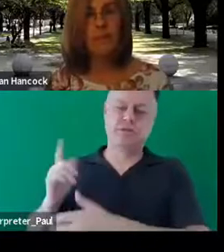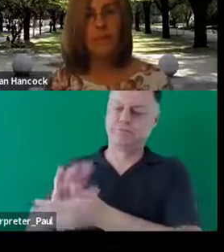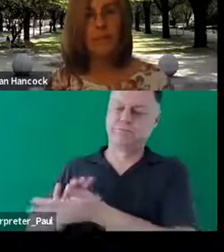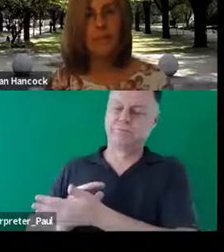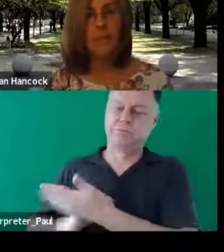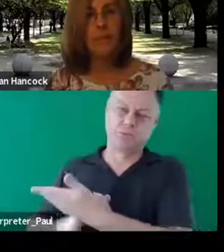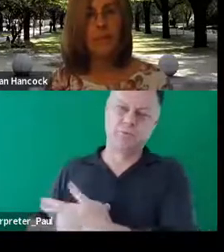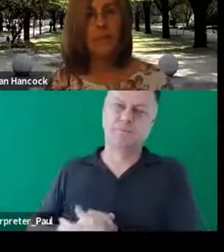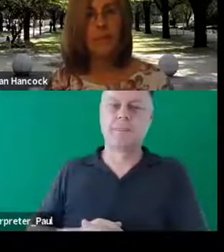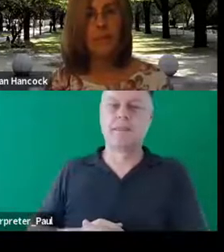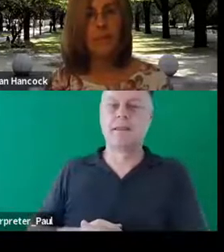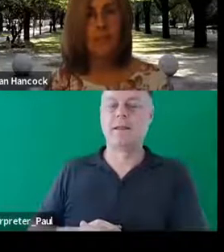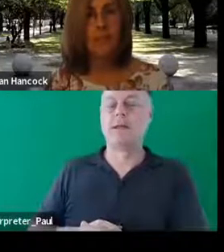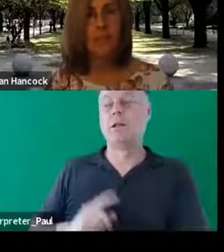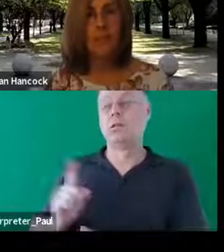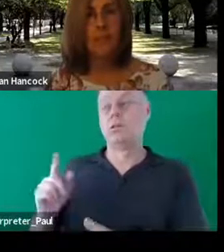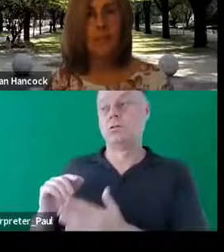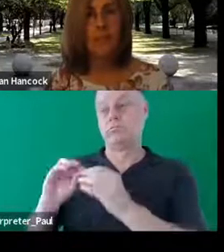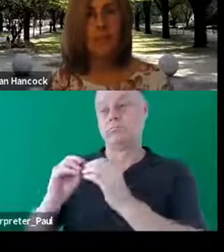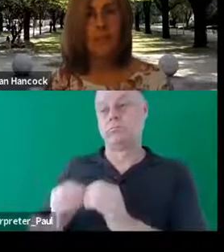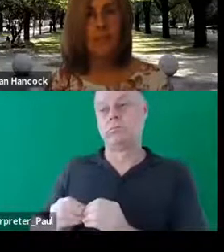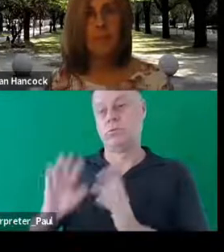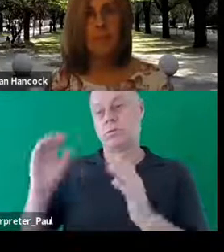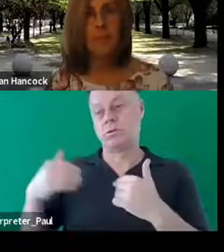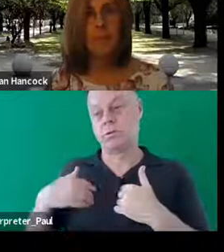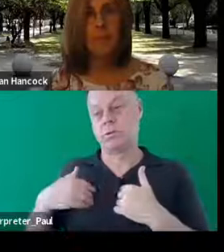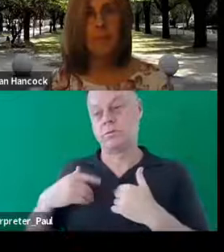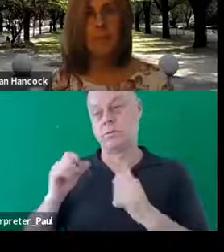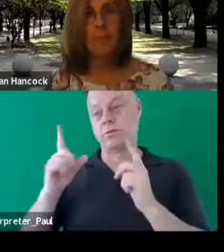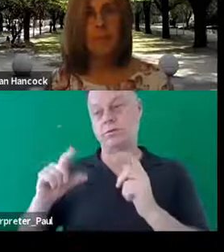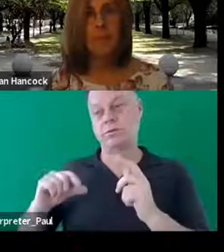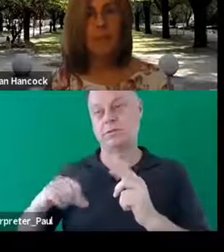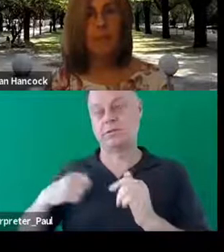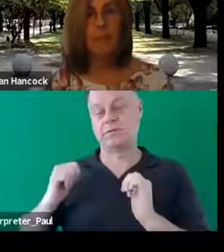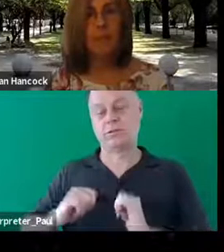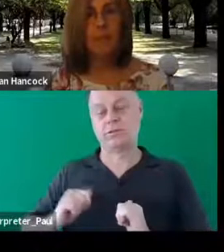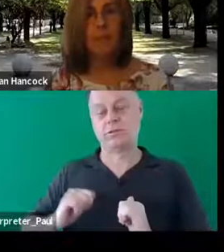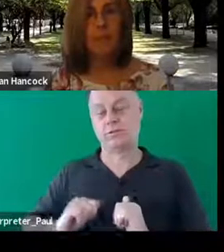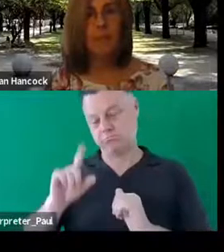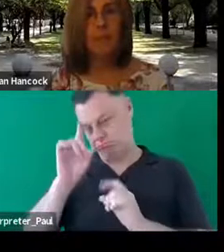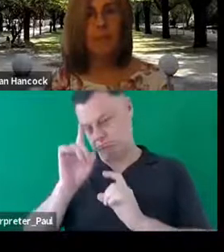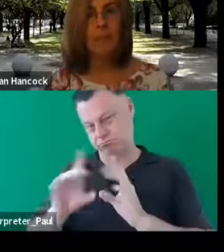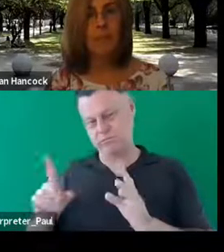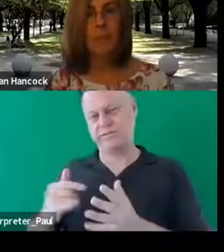She’s developed an autism awareness staff training Initiative that she has generously shared with